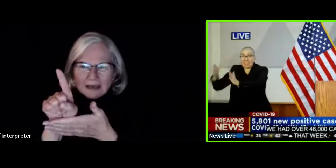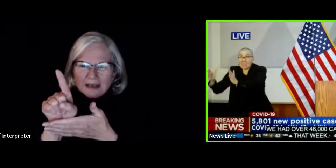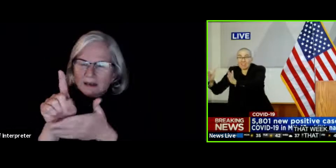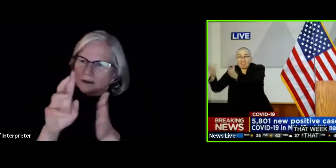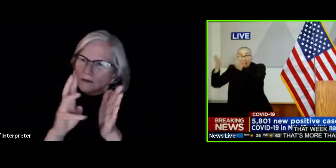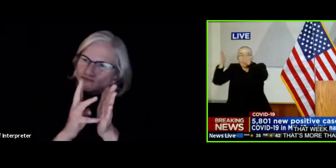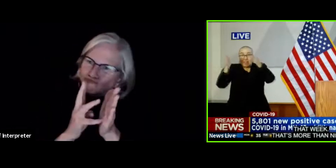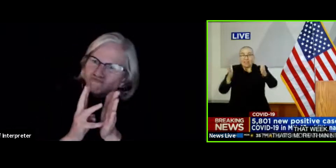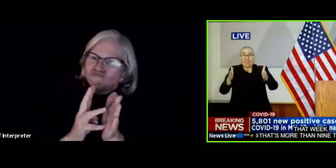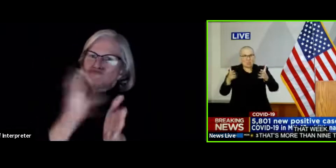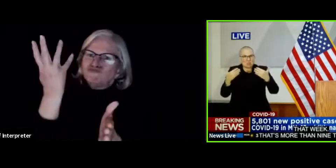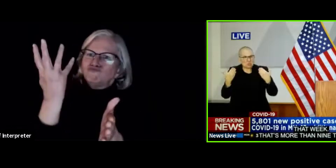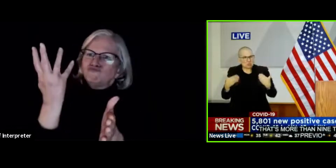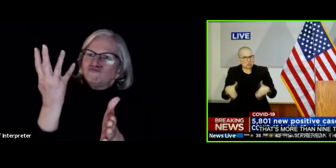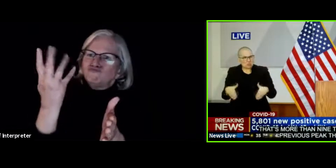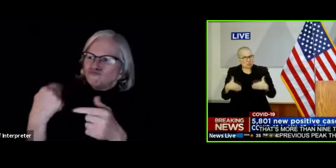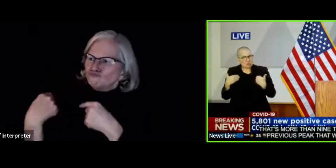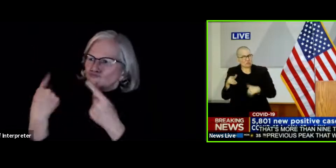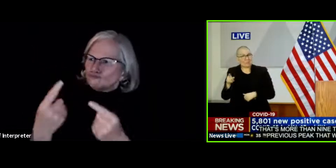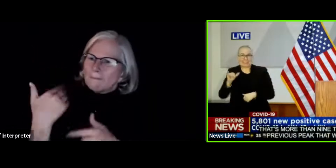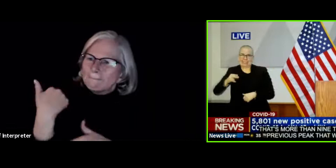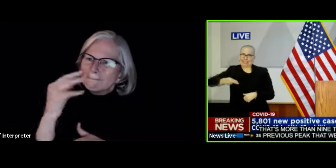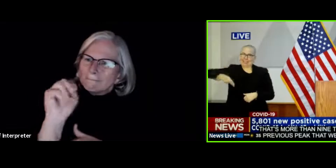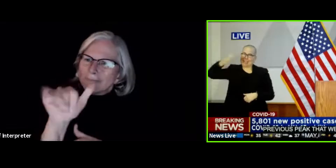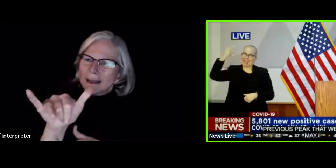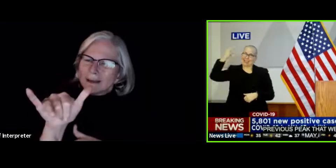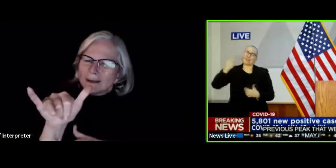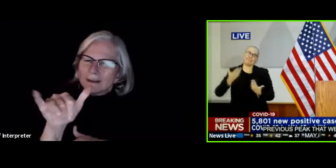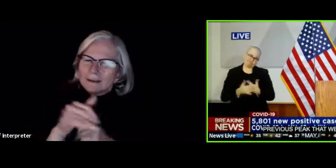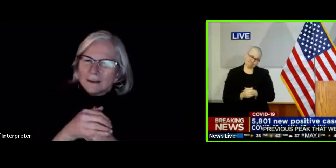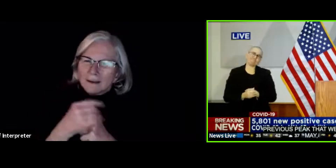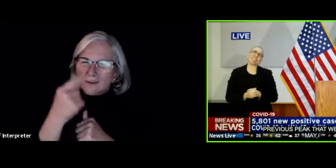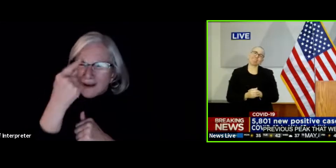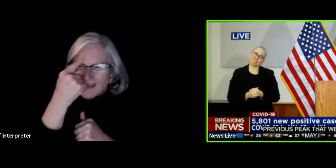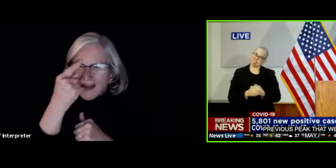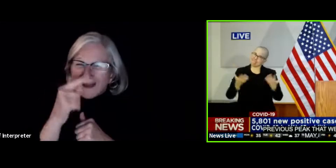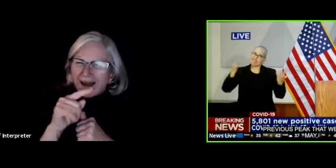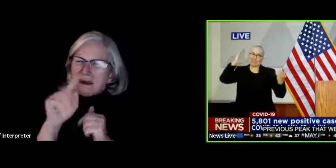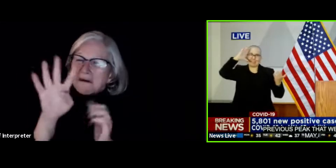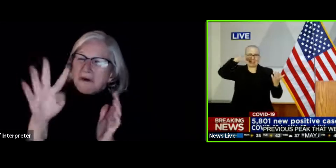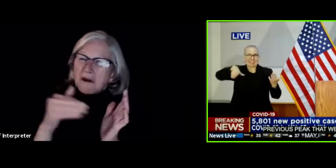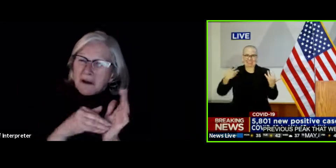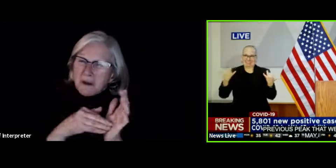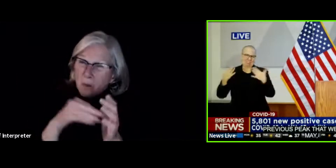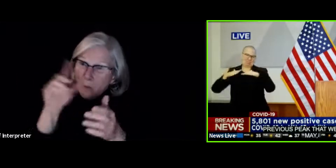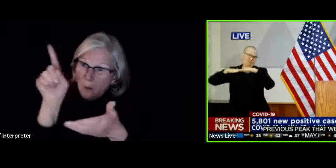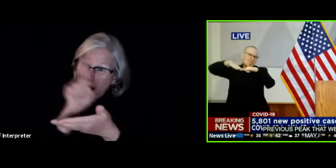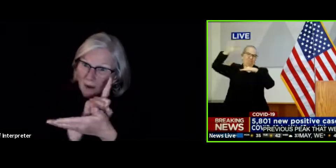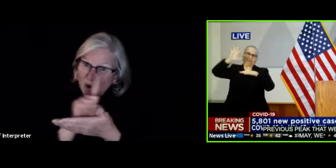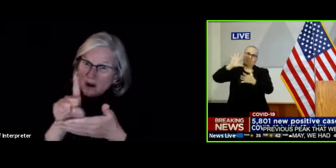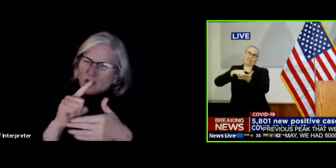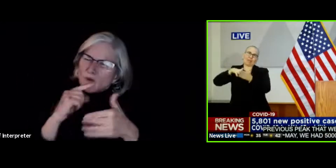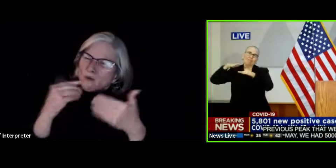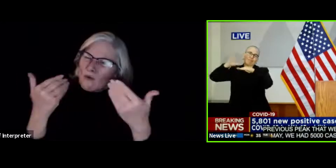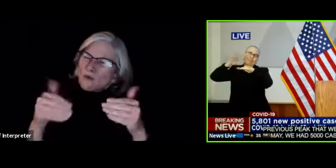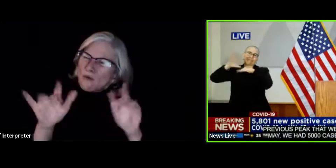HIGH TO US. AND NOW WE'RE OF COURSE WELL BEYOND 5,000 CASES IN A DAY, MOST DAYS.